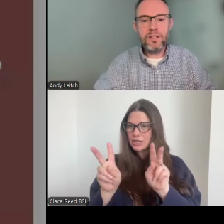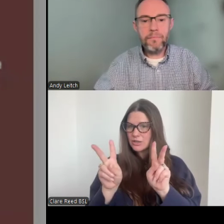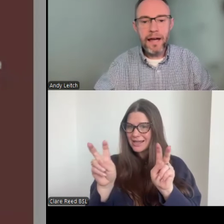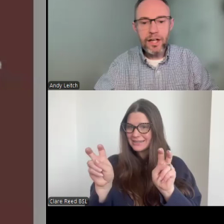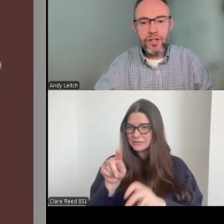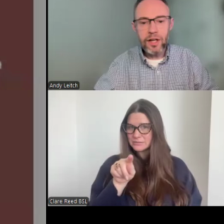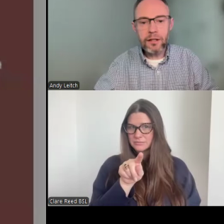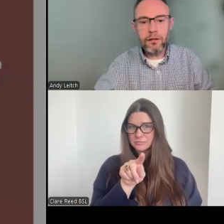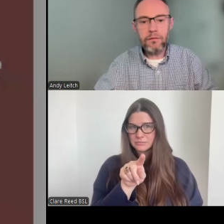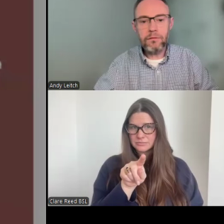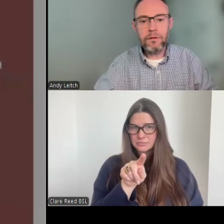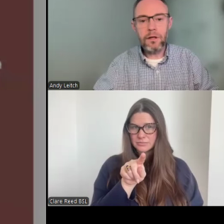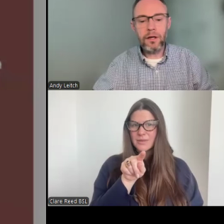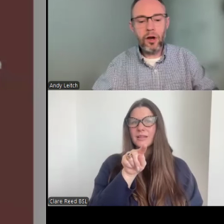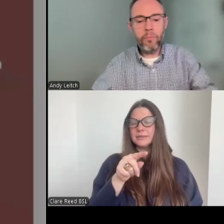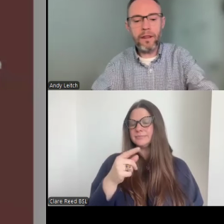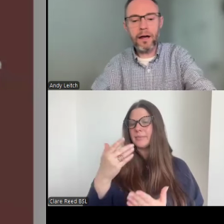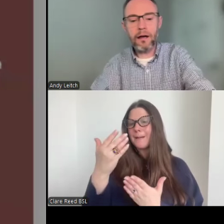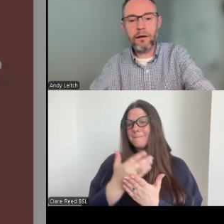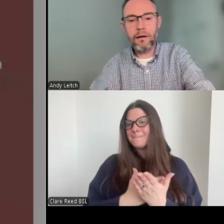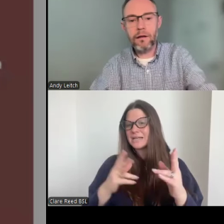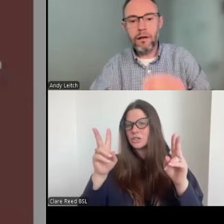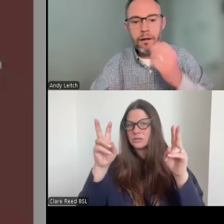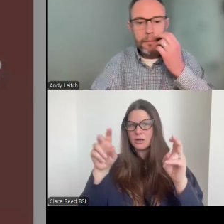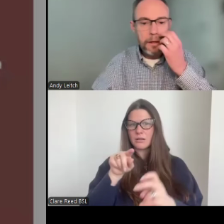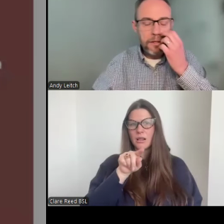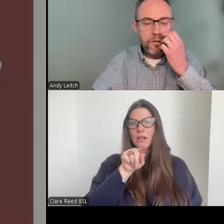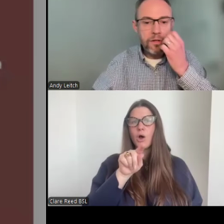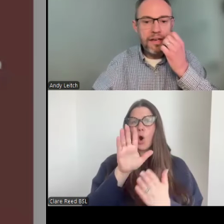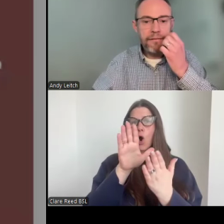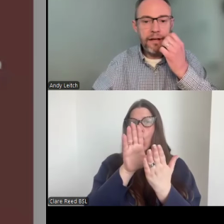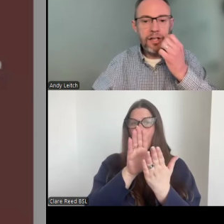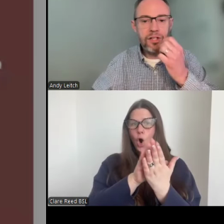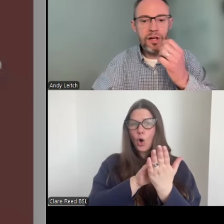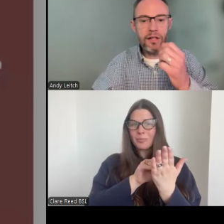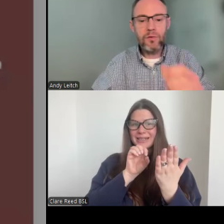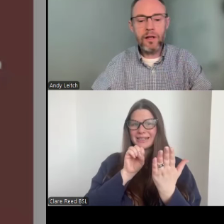That's the page title, and I copy that, because there's also a navigation title as well.